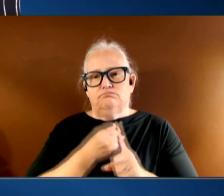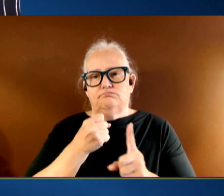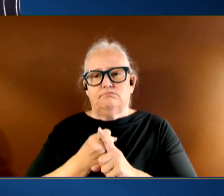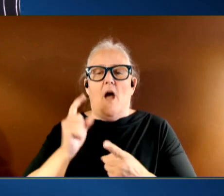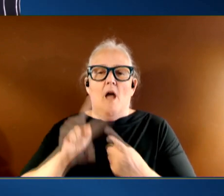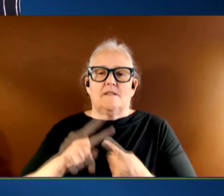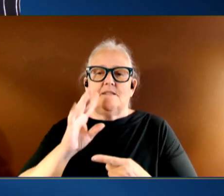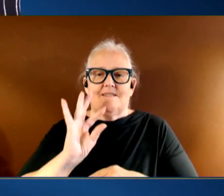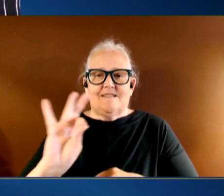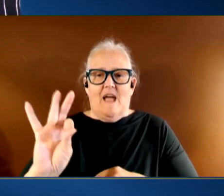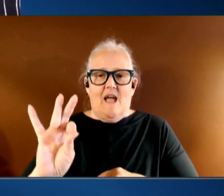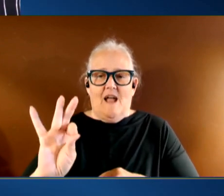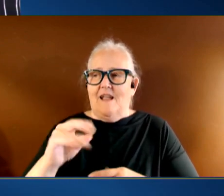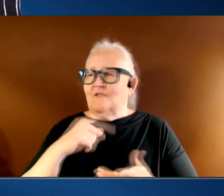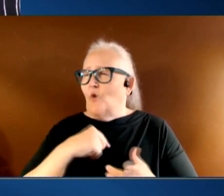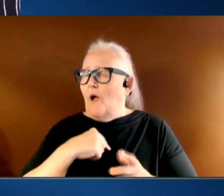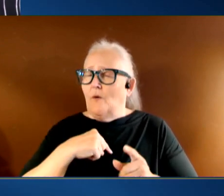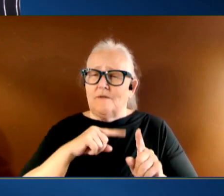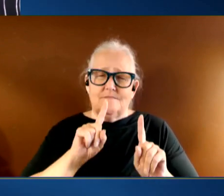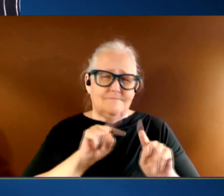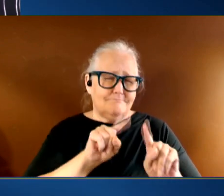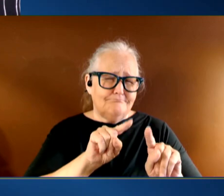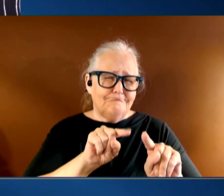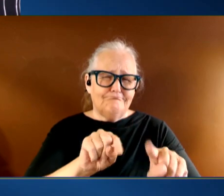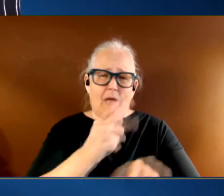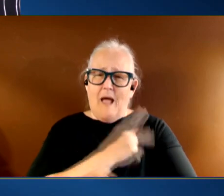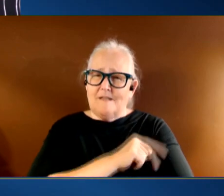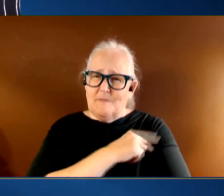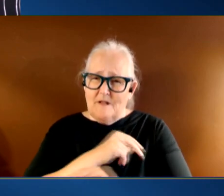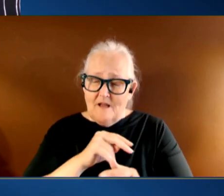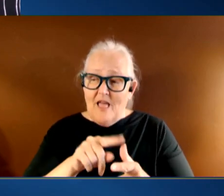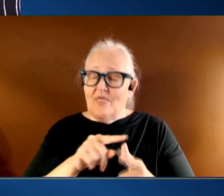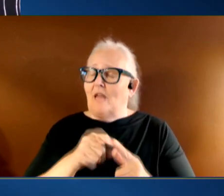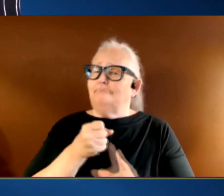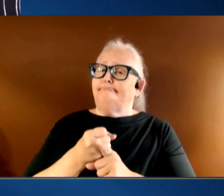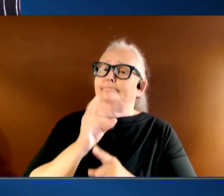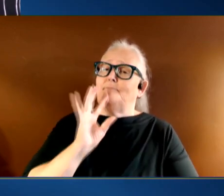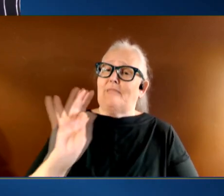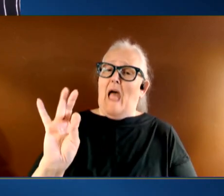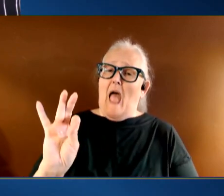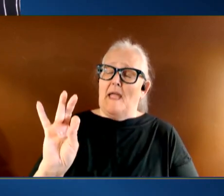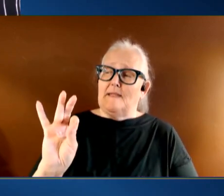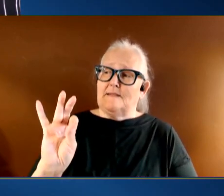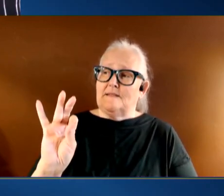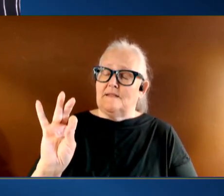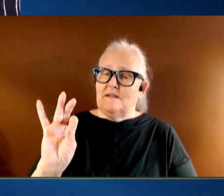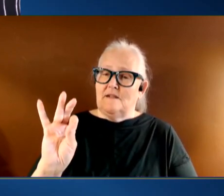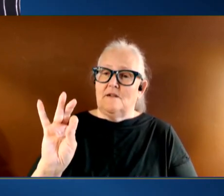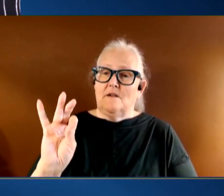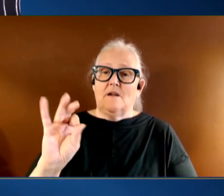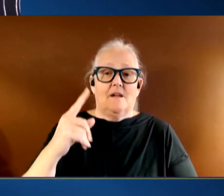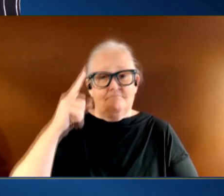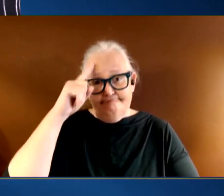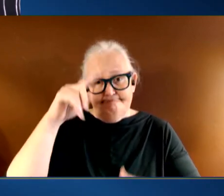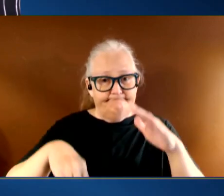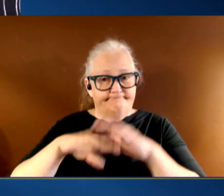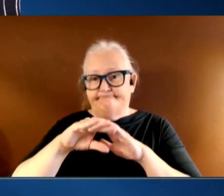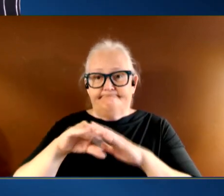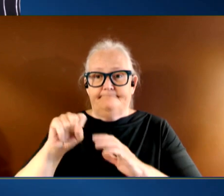and out of the hospital. And then at the age of nine, I suffered a stroke, which left me paralyzed